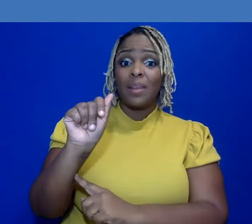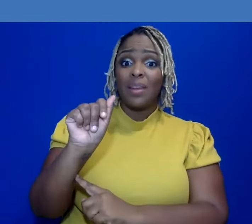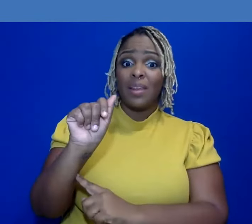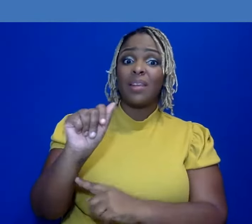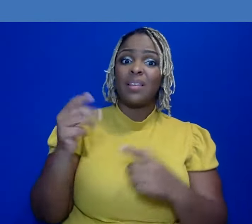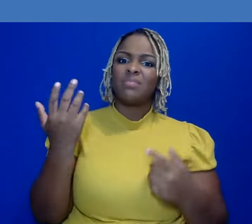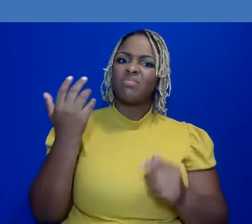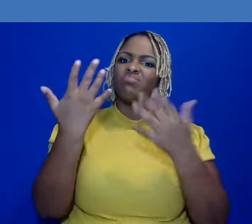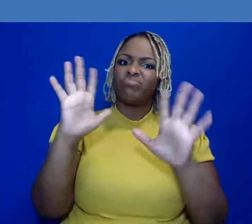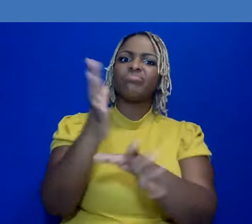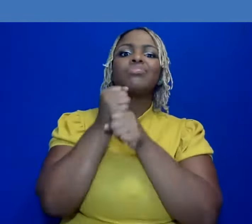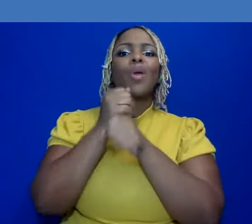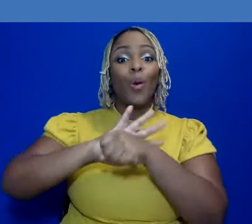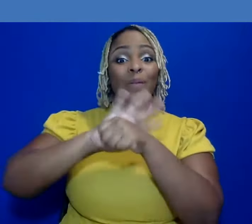involving COVID-19.